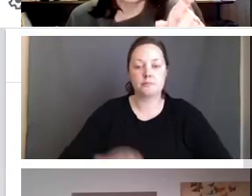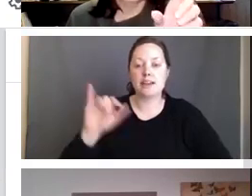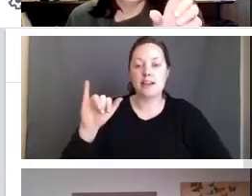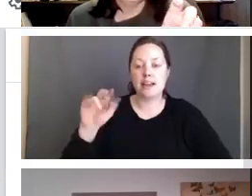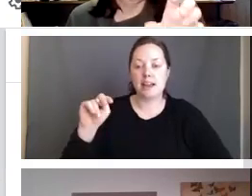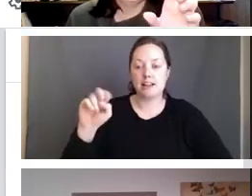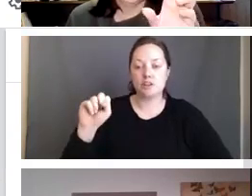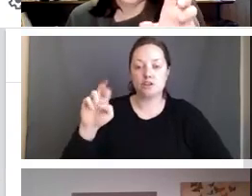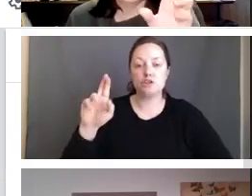are available to you.